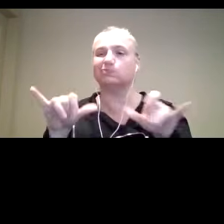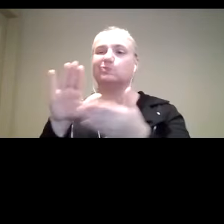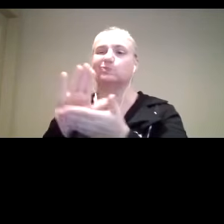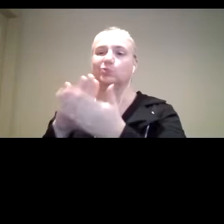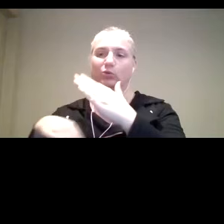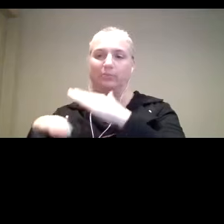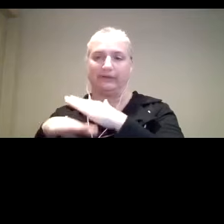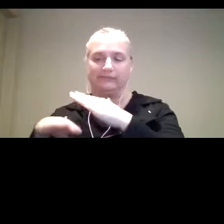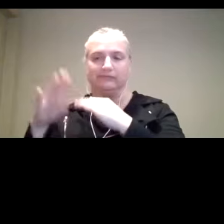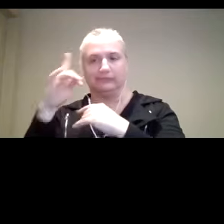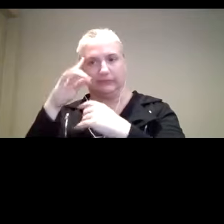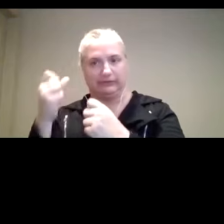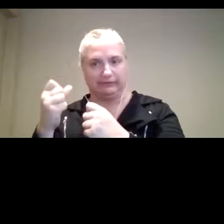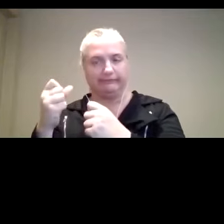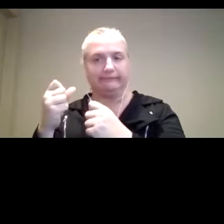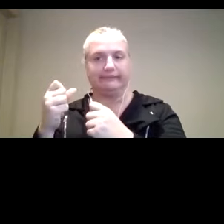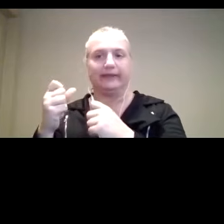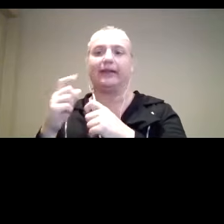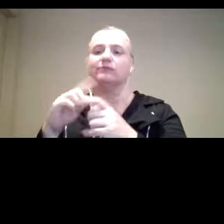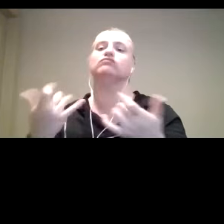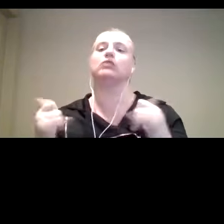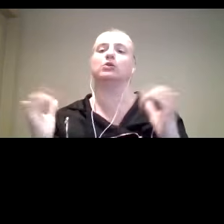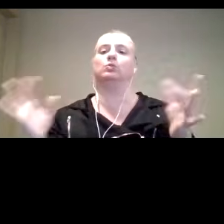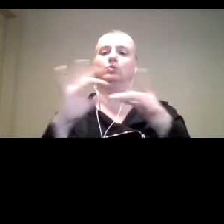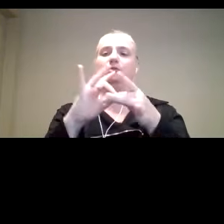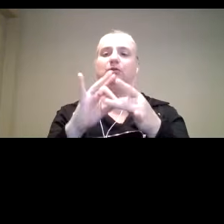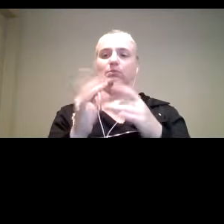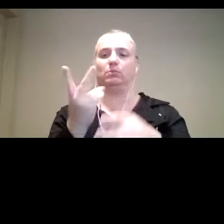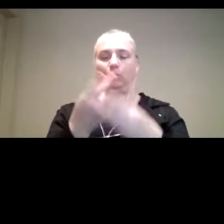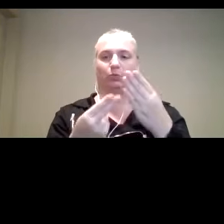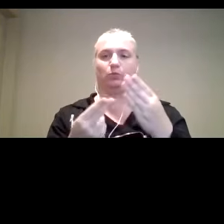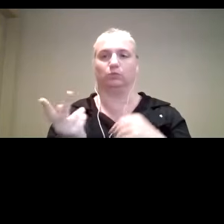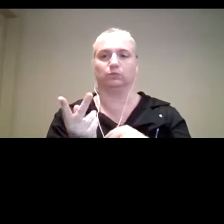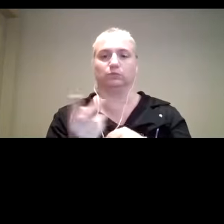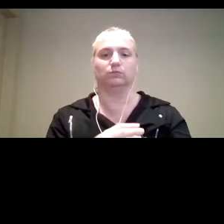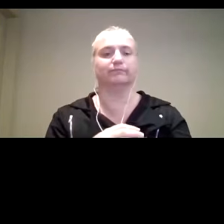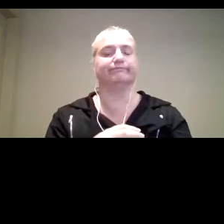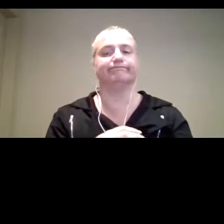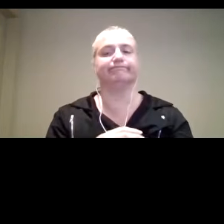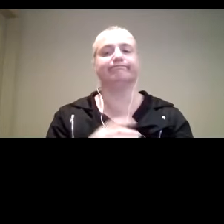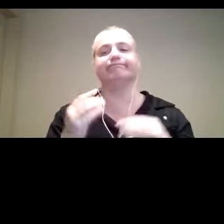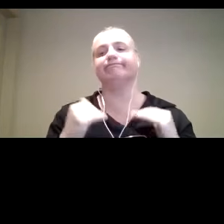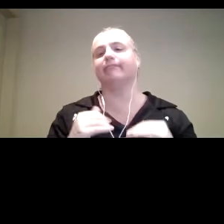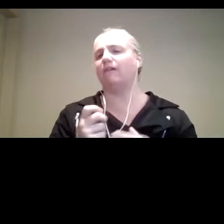and to connect those two as much as we can. [Host] So, we've got a couple more questions. And we're getting close to the end.